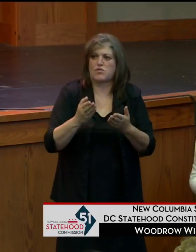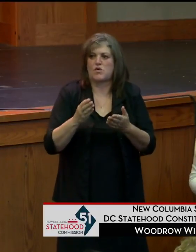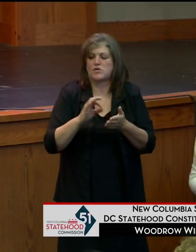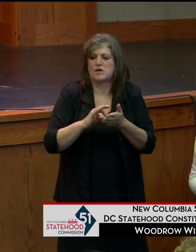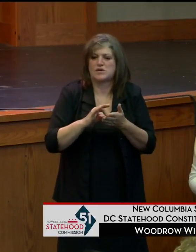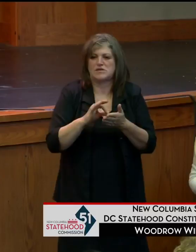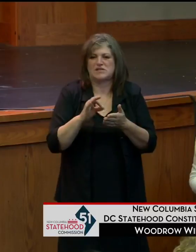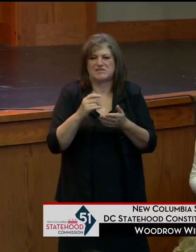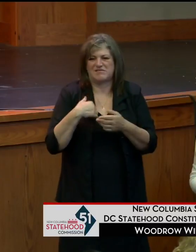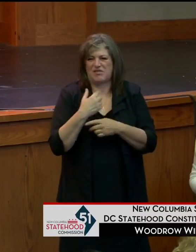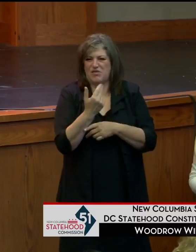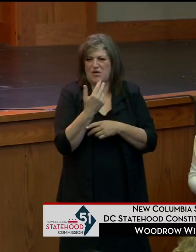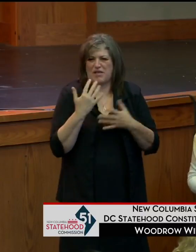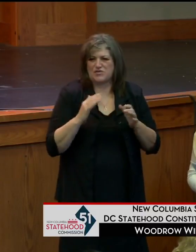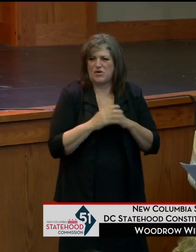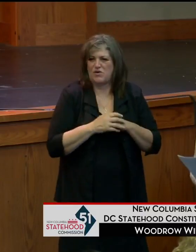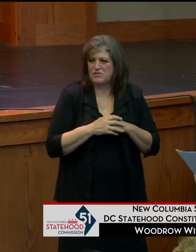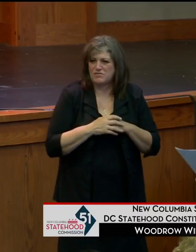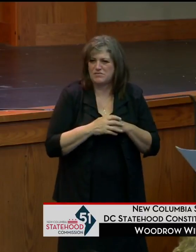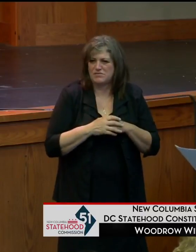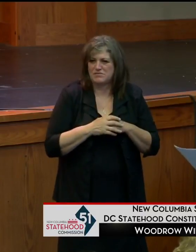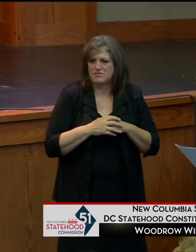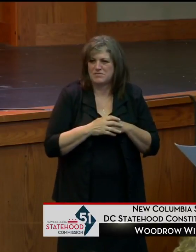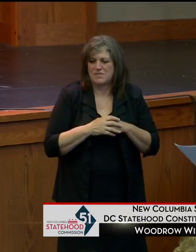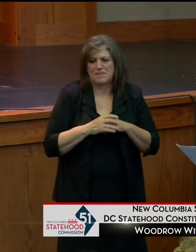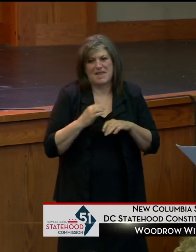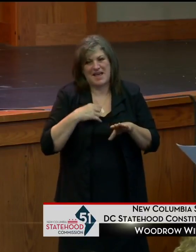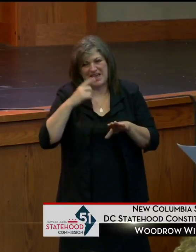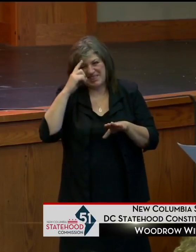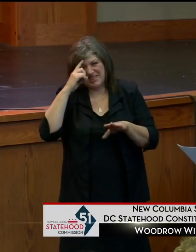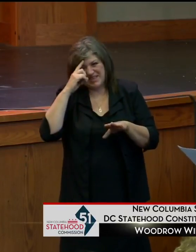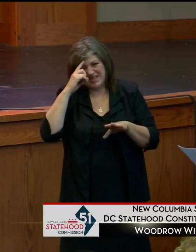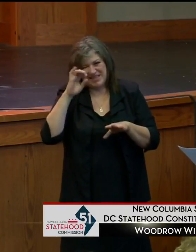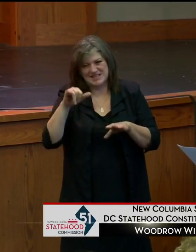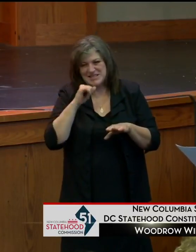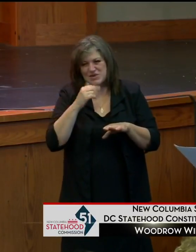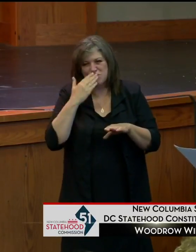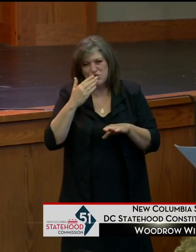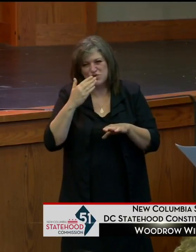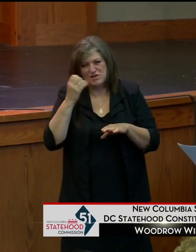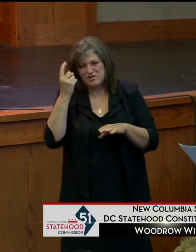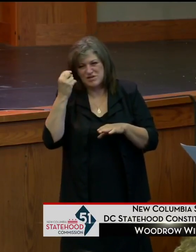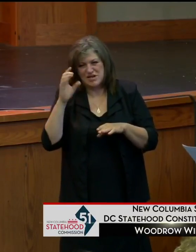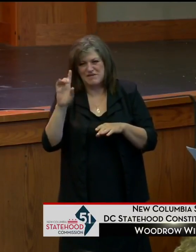ONLY NUMBERS 13 PEOPLE. THIS I THINK IS A THIN VIEW OF DEMOCRACY MEASURED ONLY BY THE